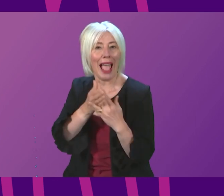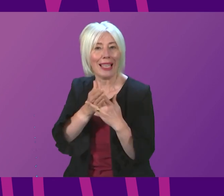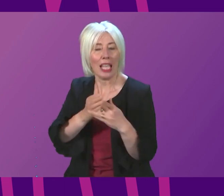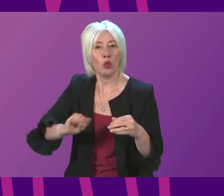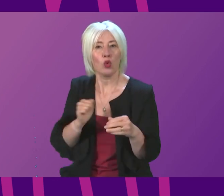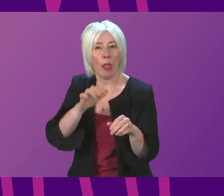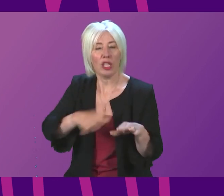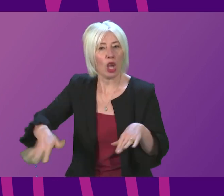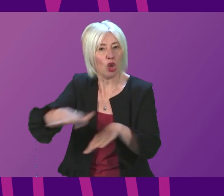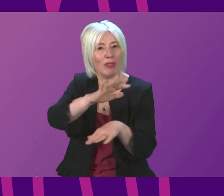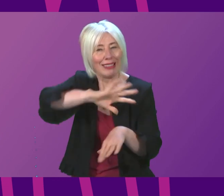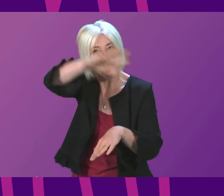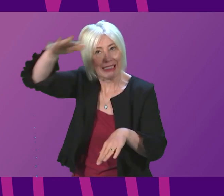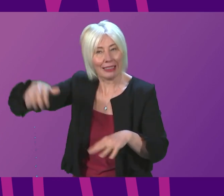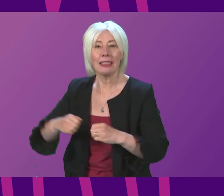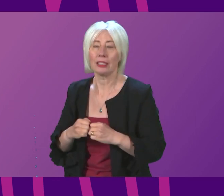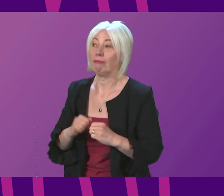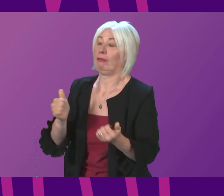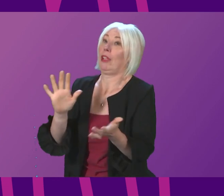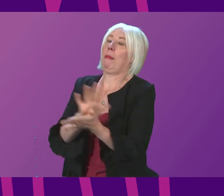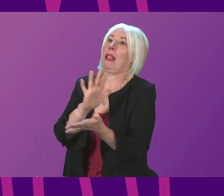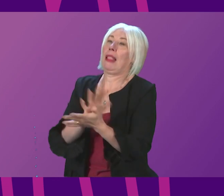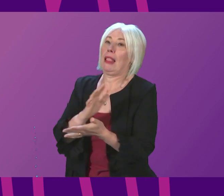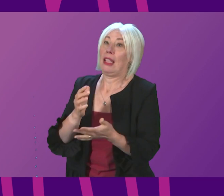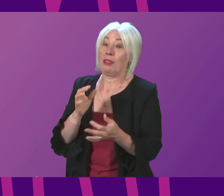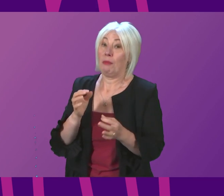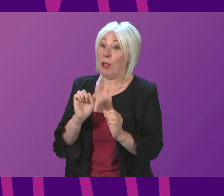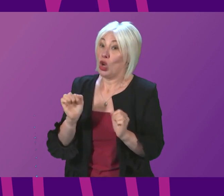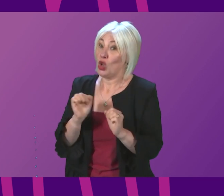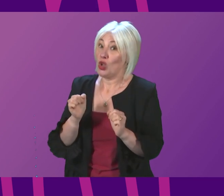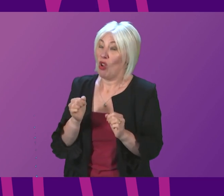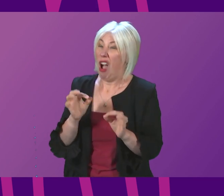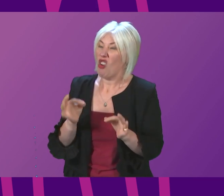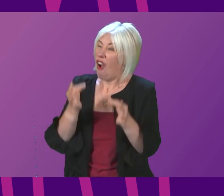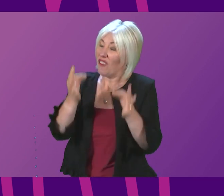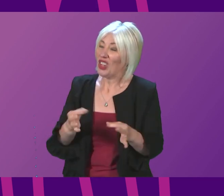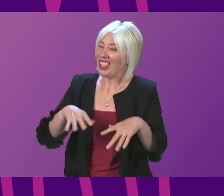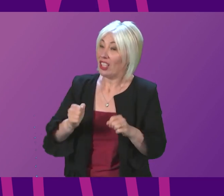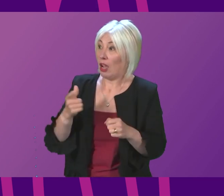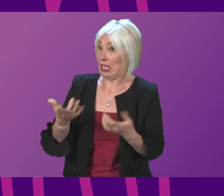It is very pleasing to see that summer may have unofficially commenced already in Scotland. Long may it continue.